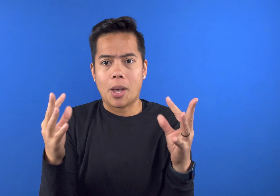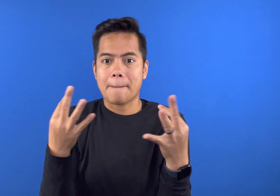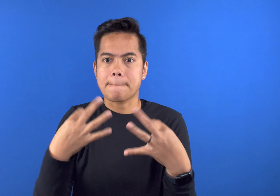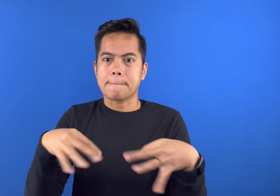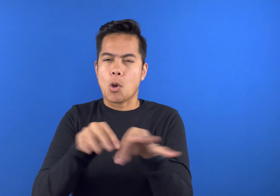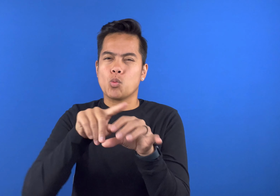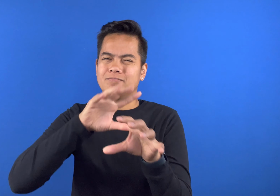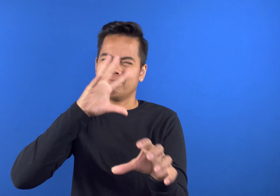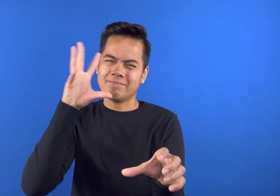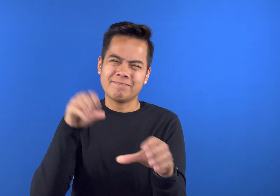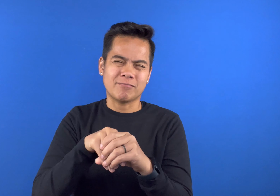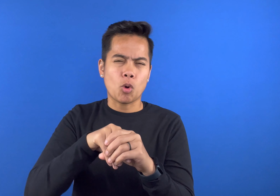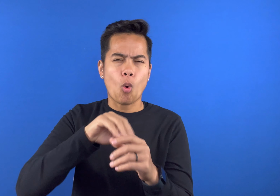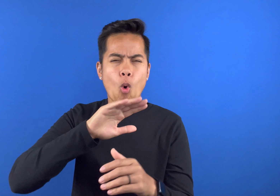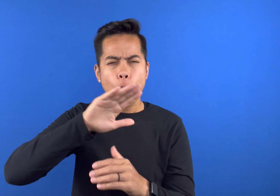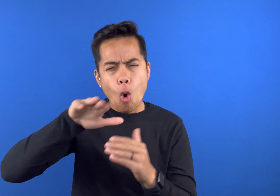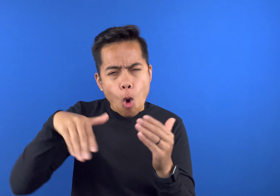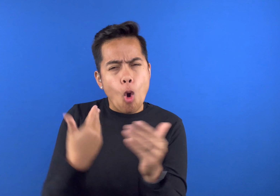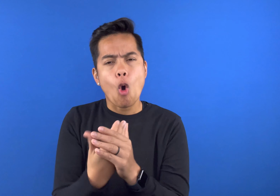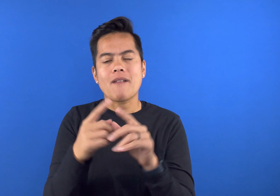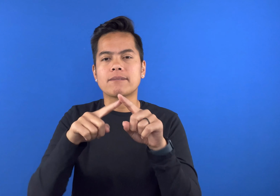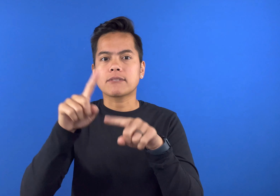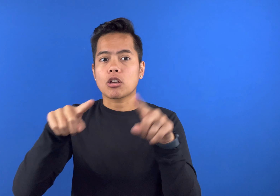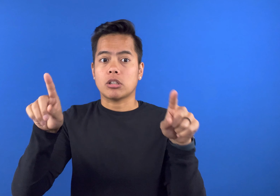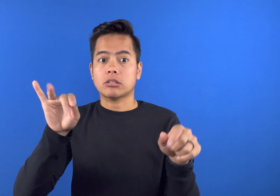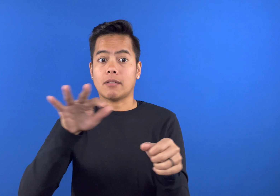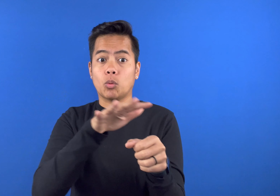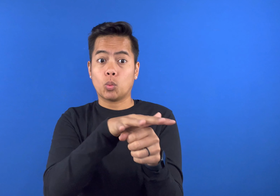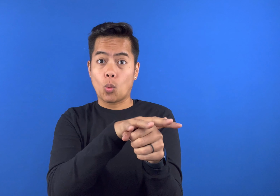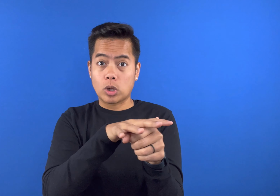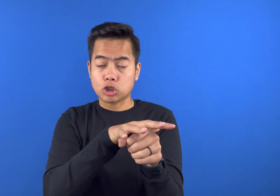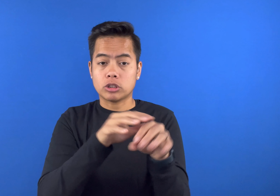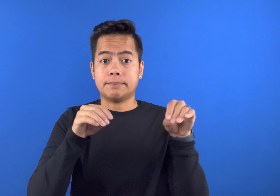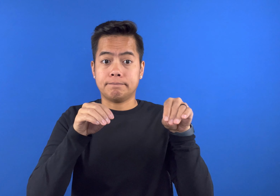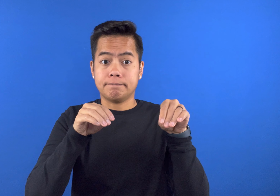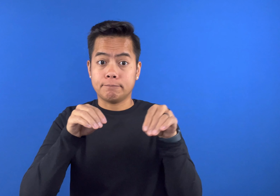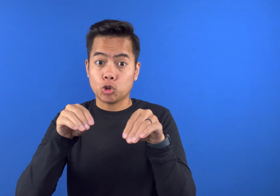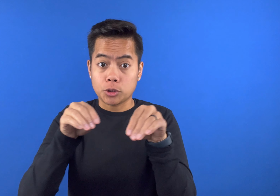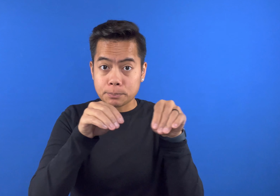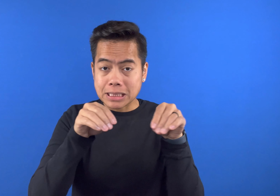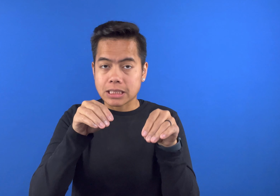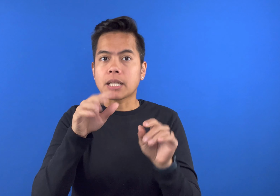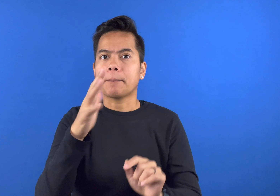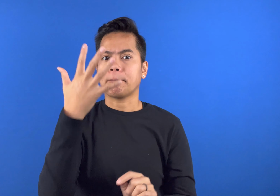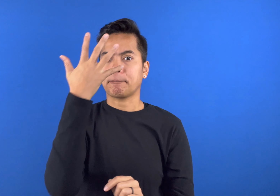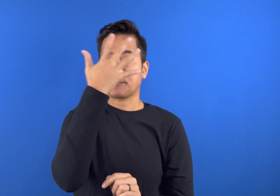to include all varieties of location, movement, and